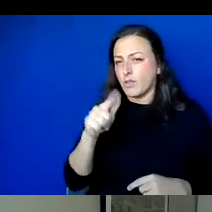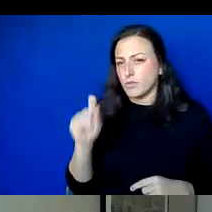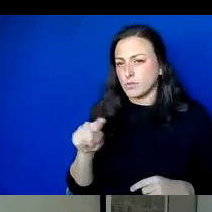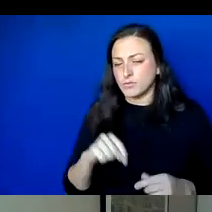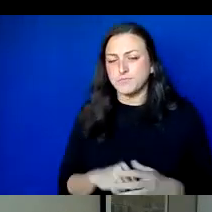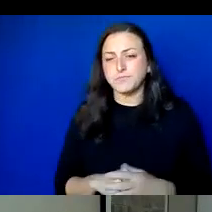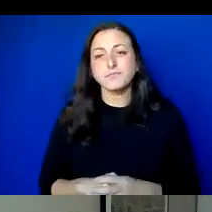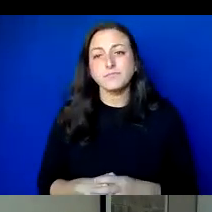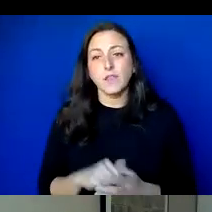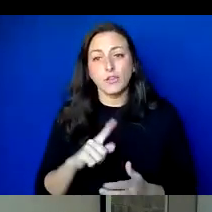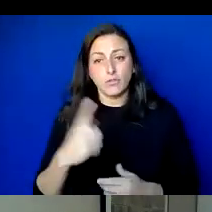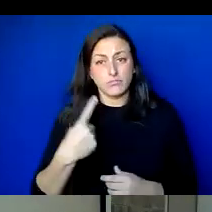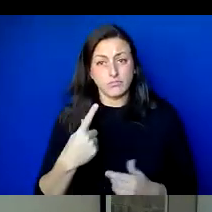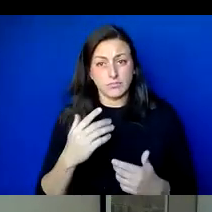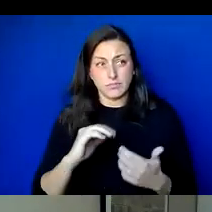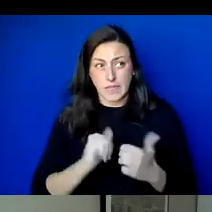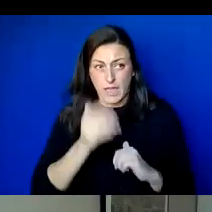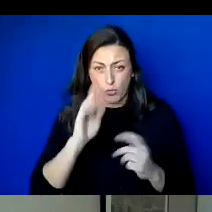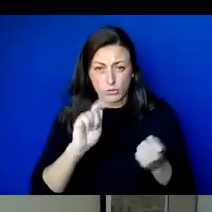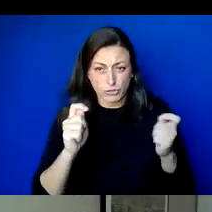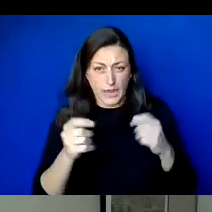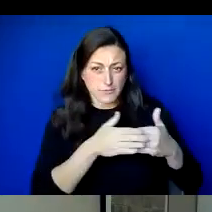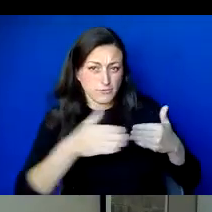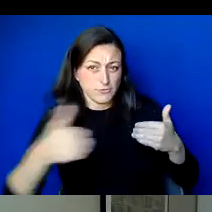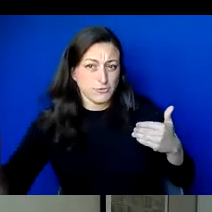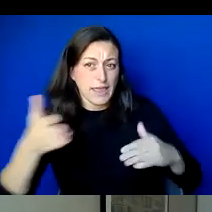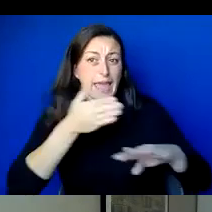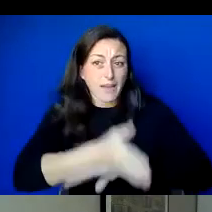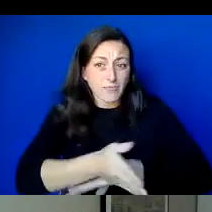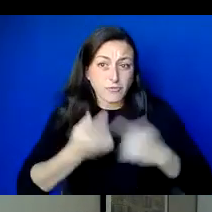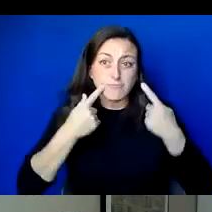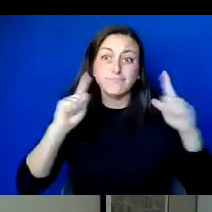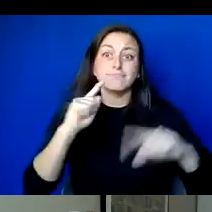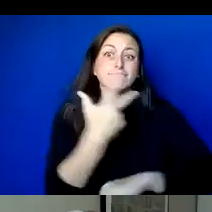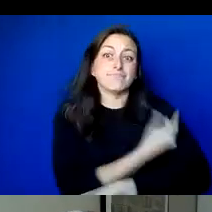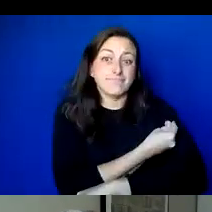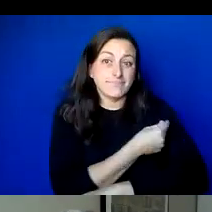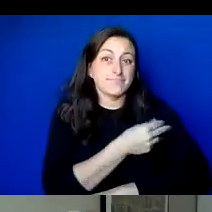now how will that change that people have been vaccinated in these residential care facilities,